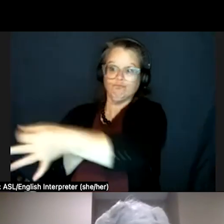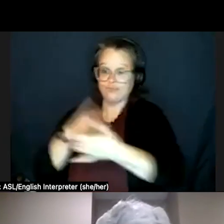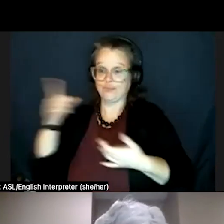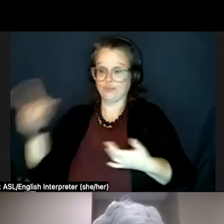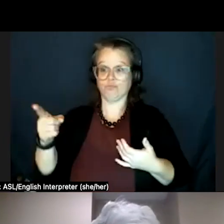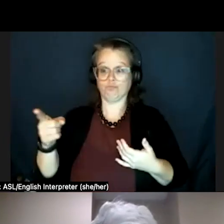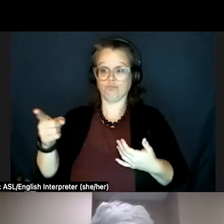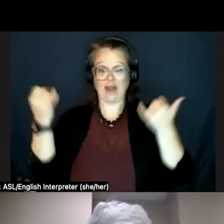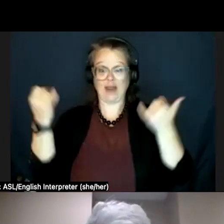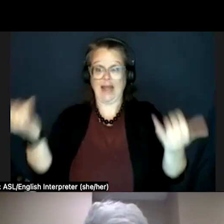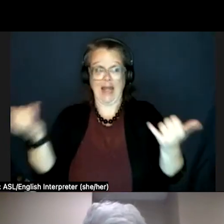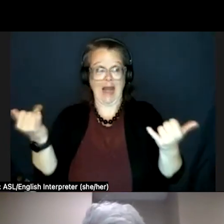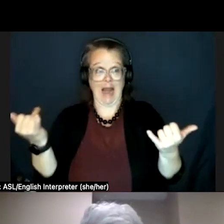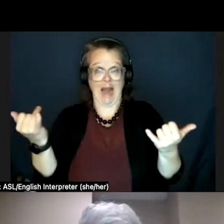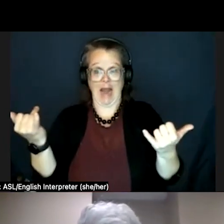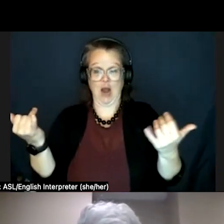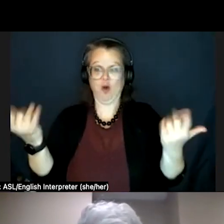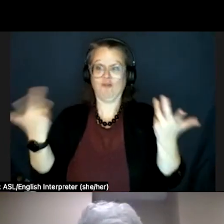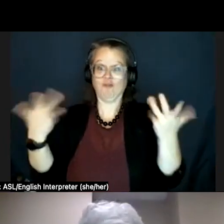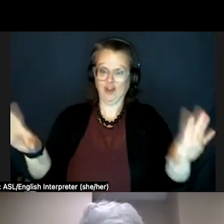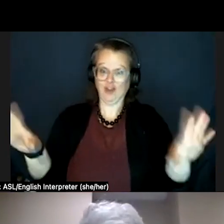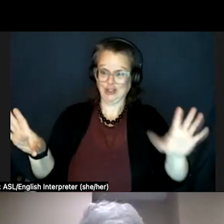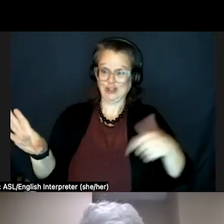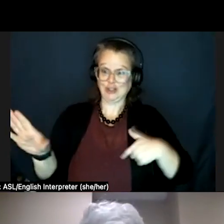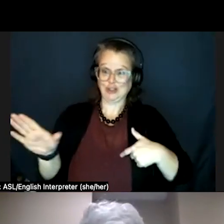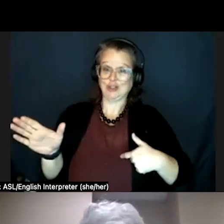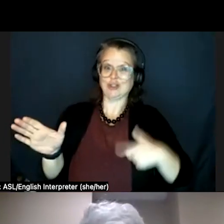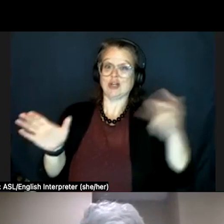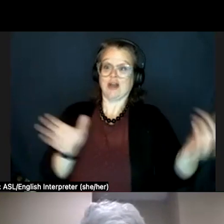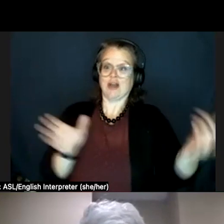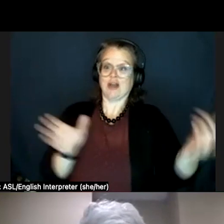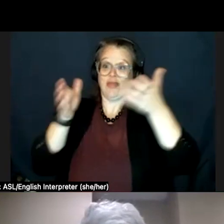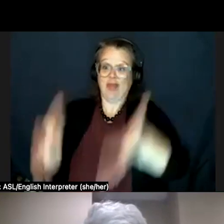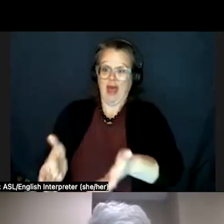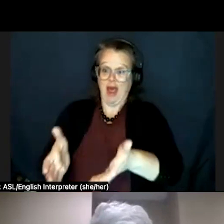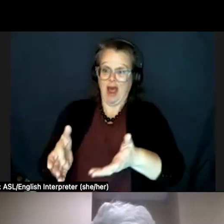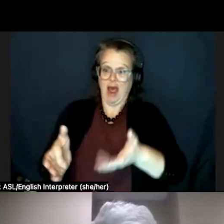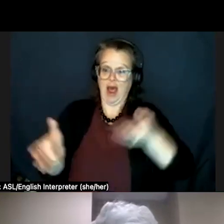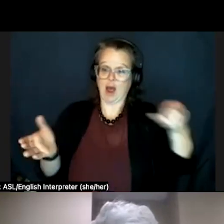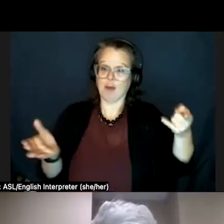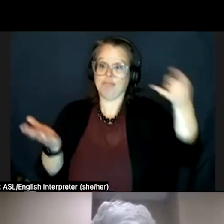is driven across is out. But what's good about 2Ship is you have that information in front of